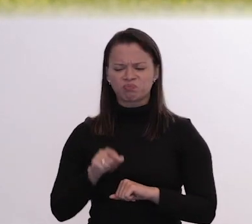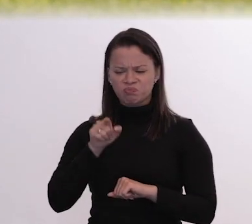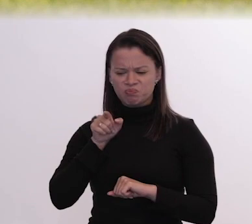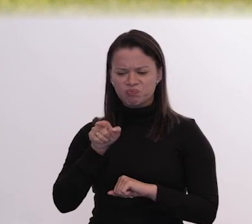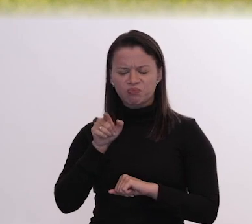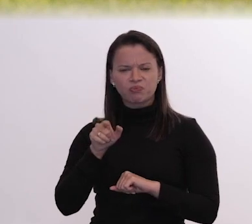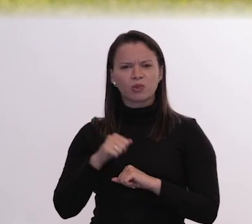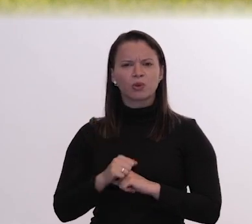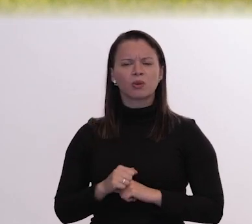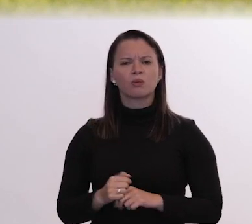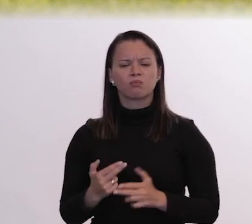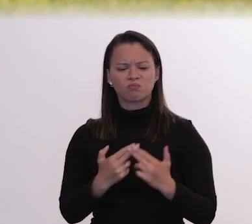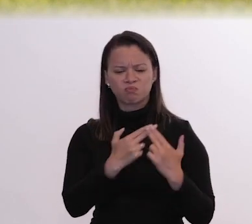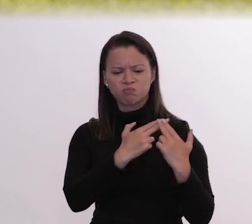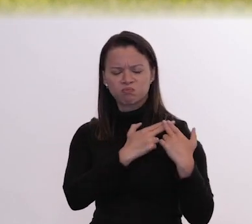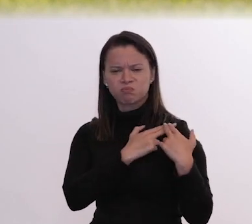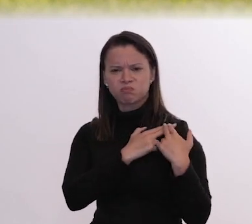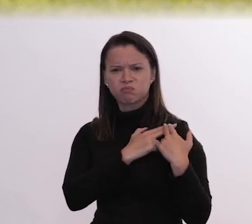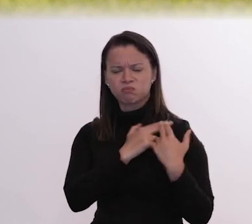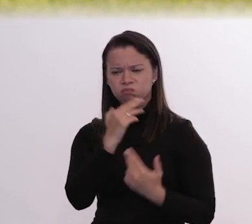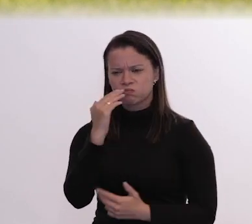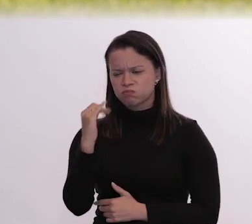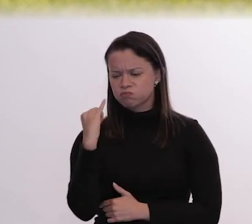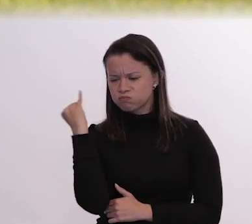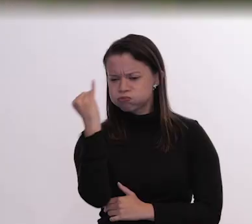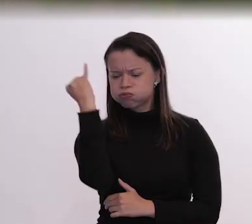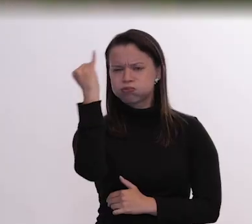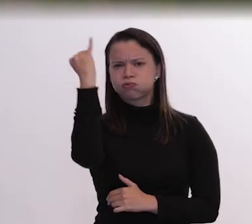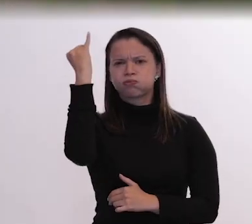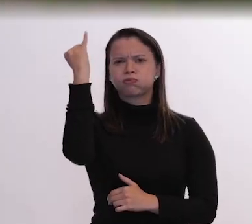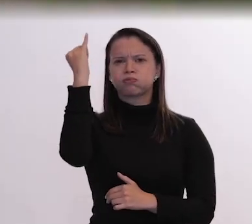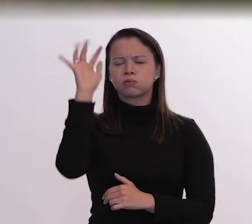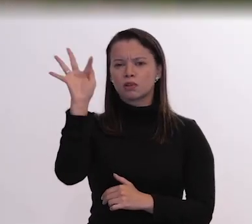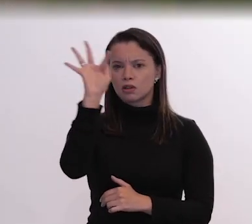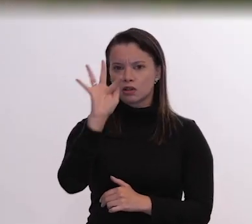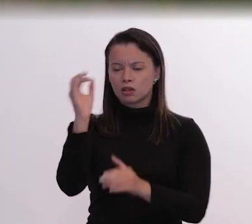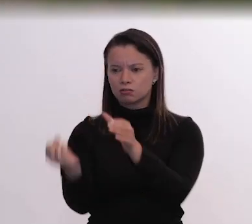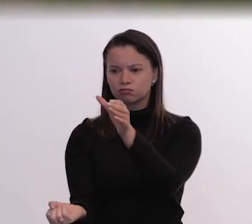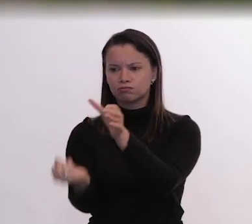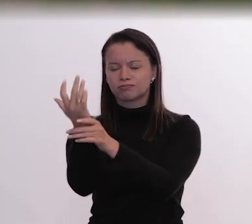a key role in the foundation of the School of Medicine, right? He had considerable political power